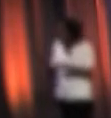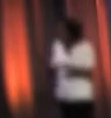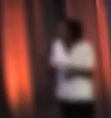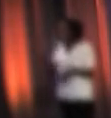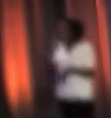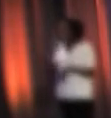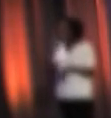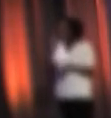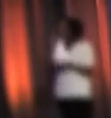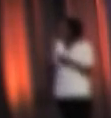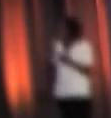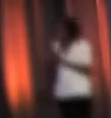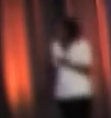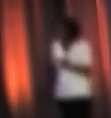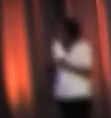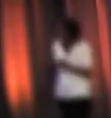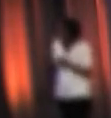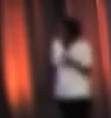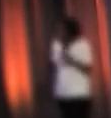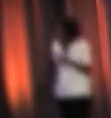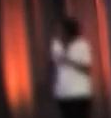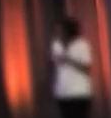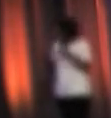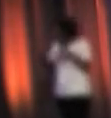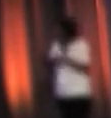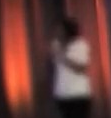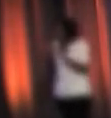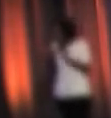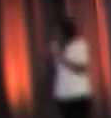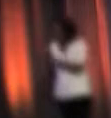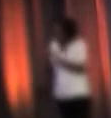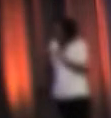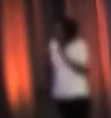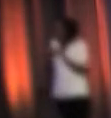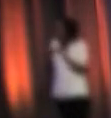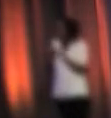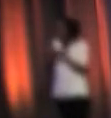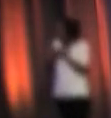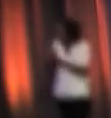building of a community of practice across practitioners and a number of other local authorities, as it is to the